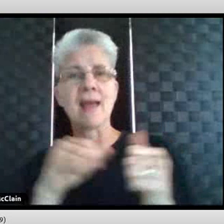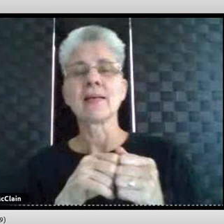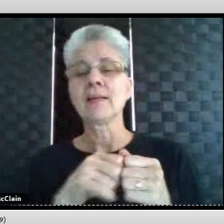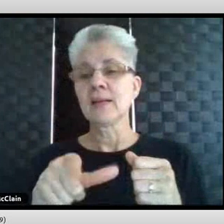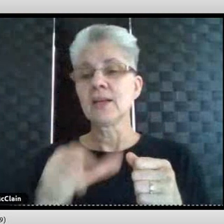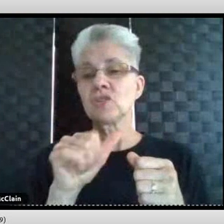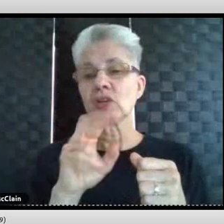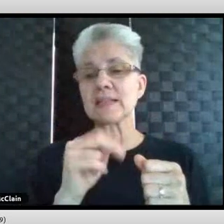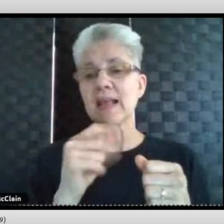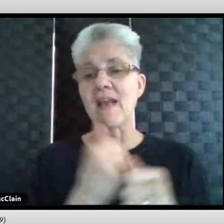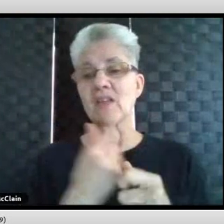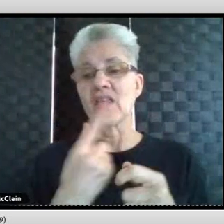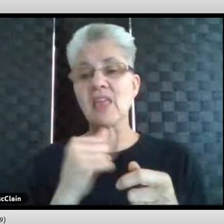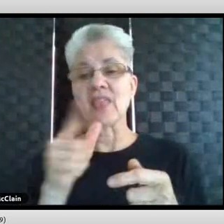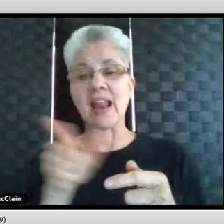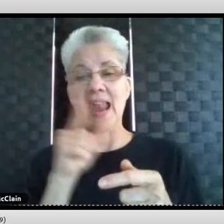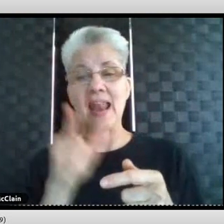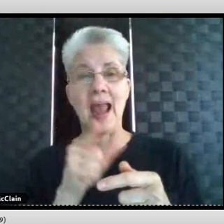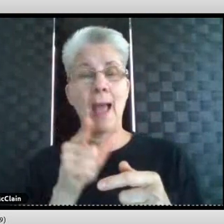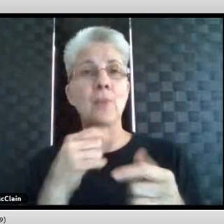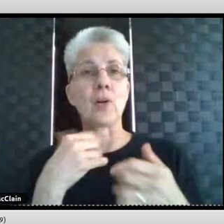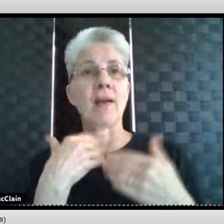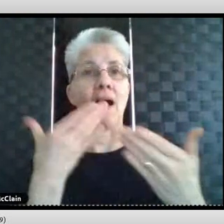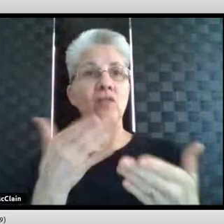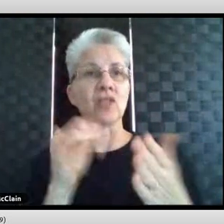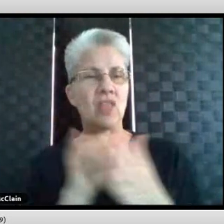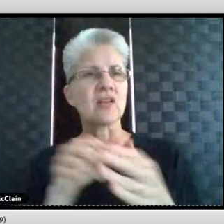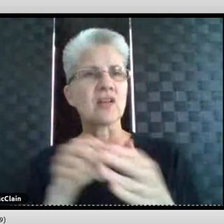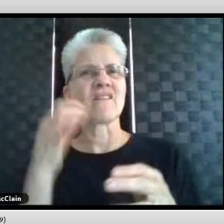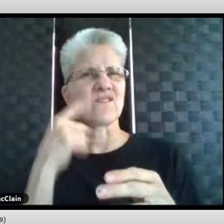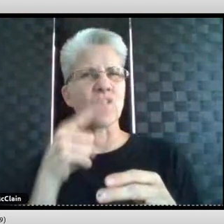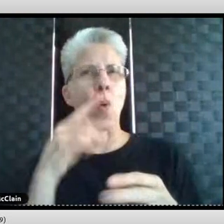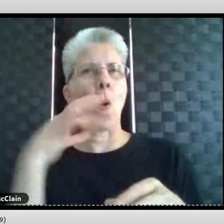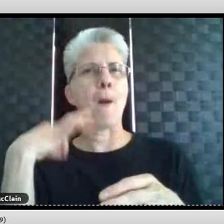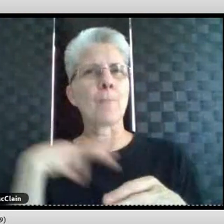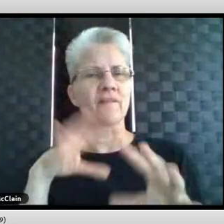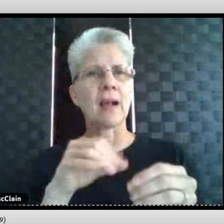that the library offers there is for -- There is a for-profit company doing a similar or same thing."